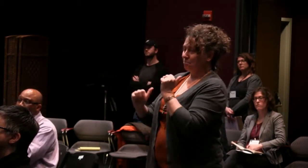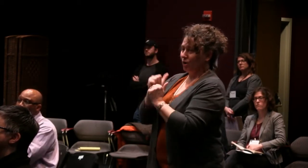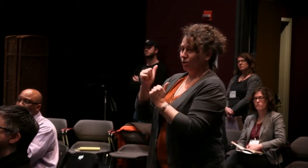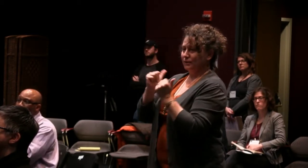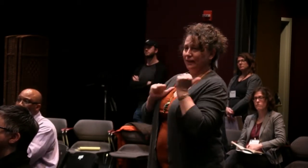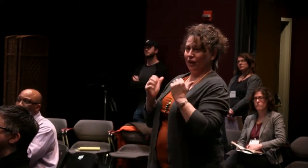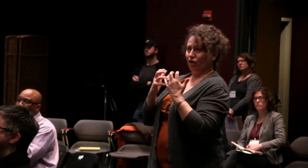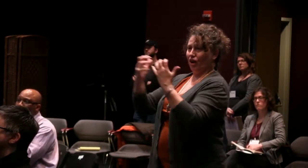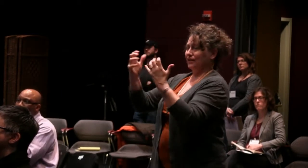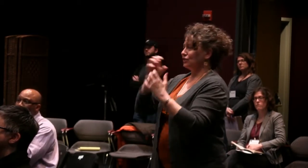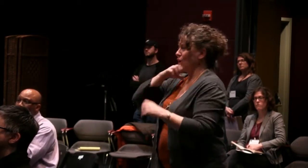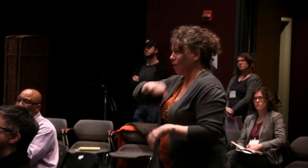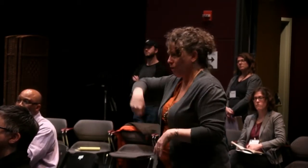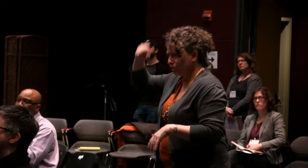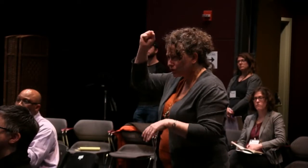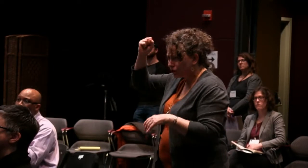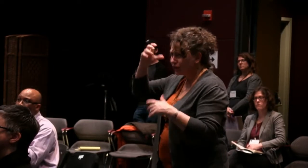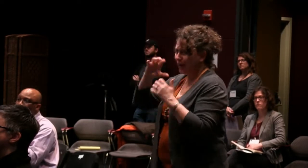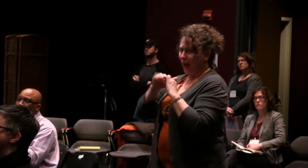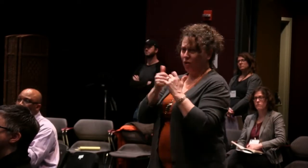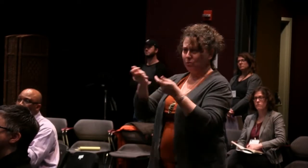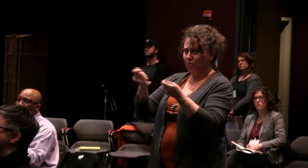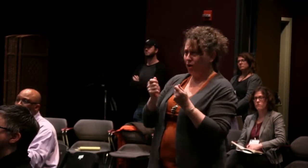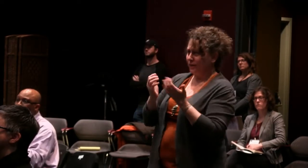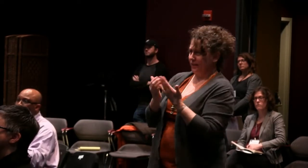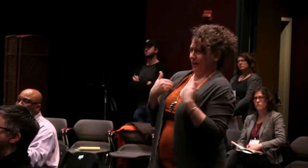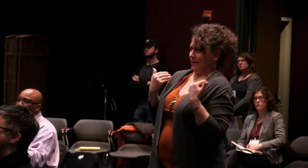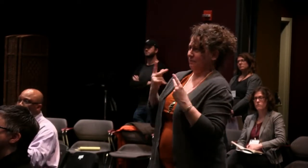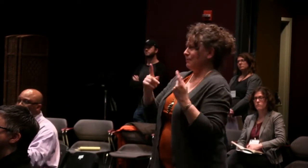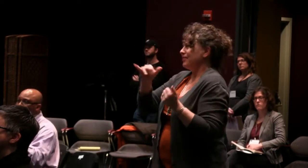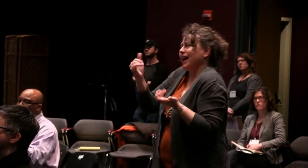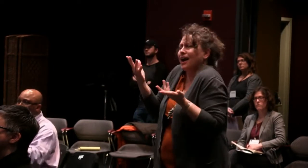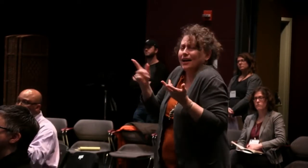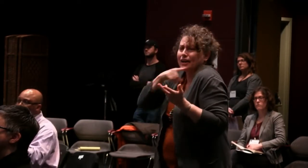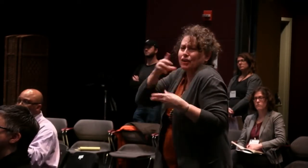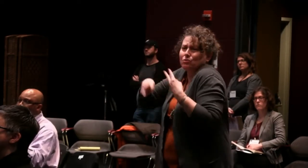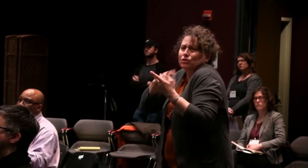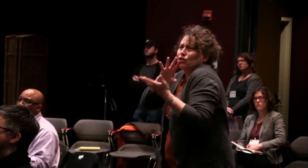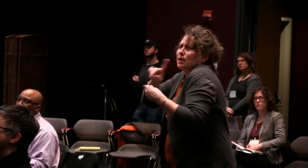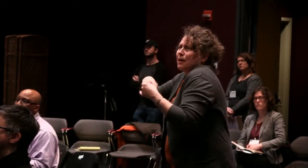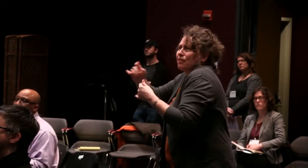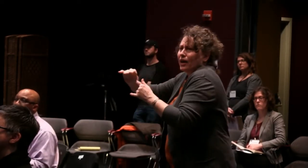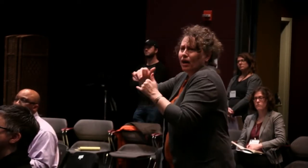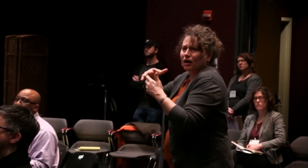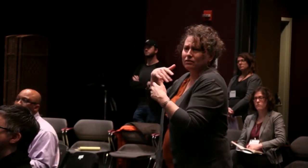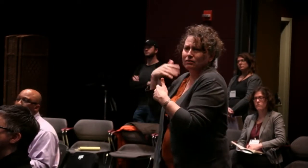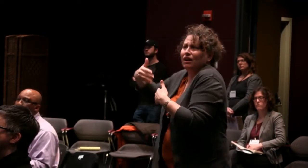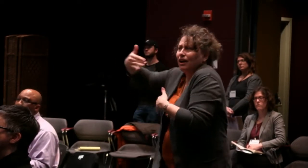Fewer people are going to theaters, even in the hearing community as well. So how dow we pull young people in?